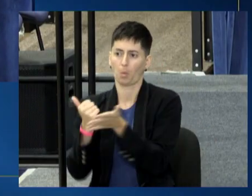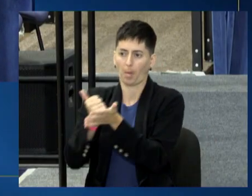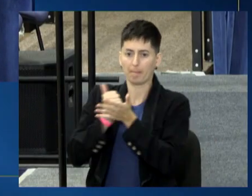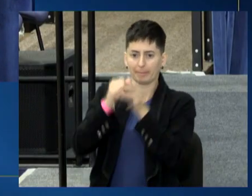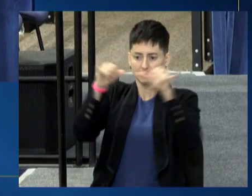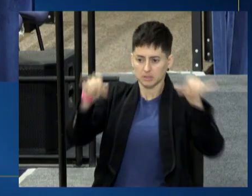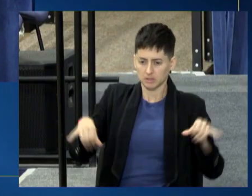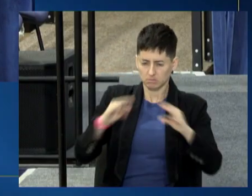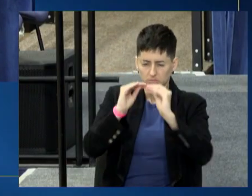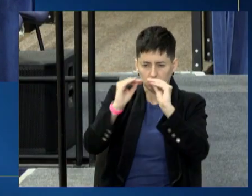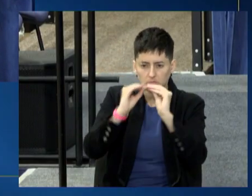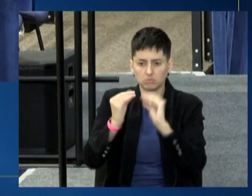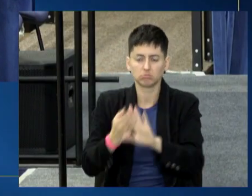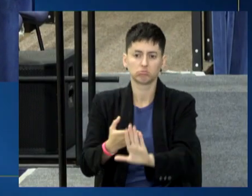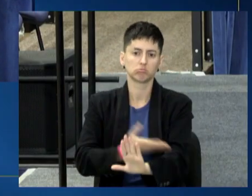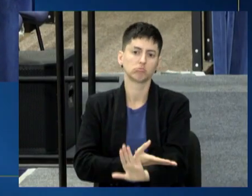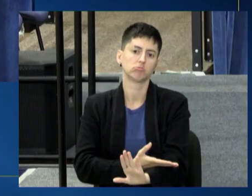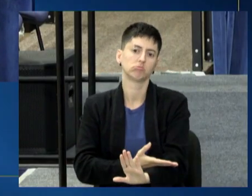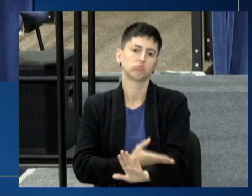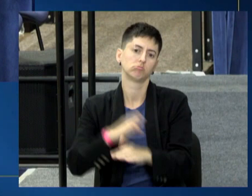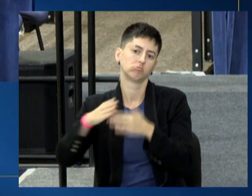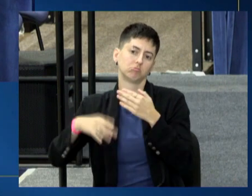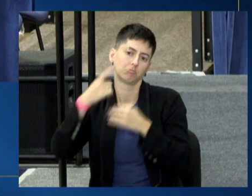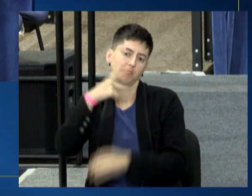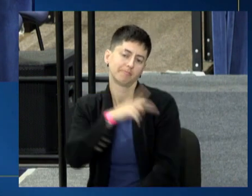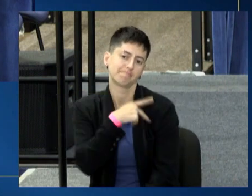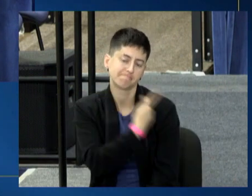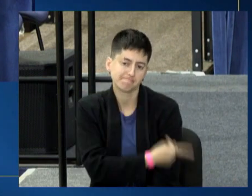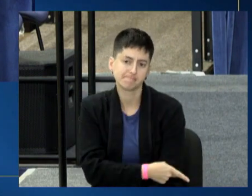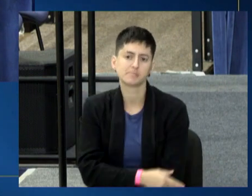I will say -- and that's part of where maybe CancerX has an opportunity going